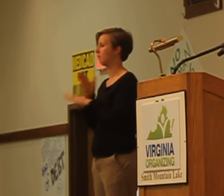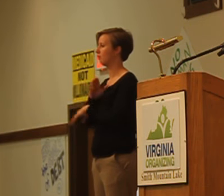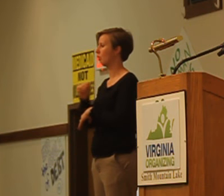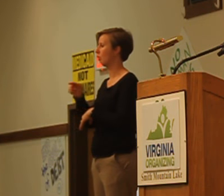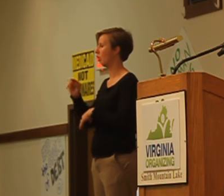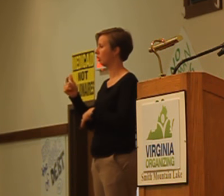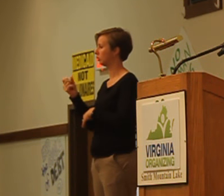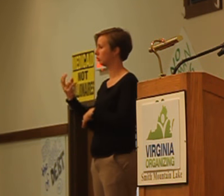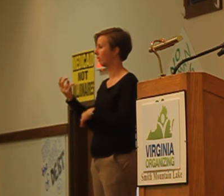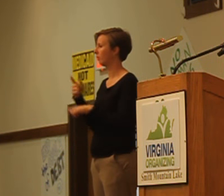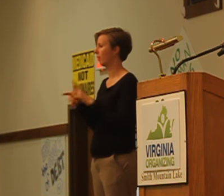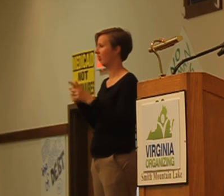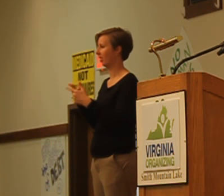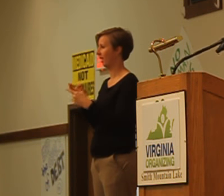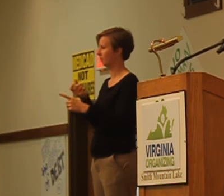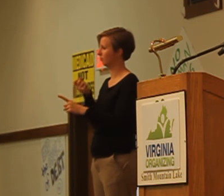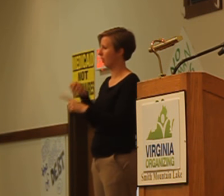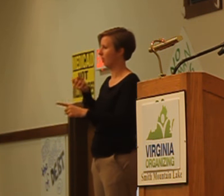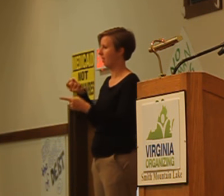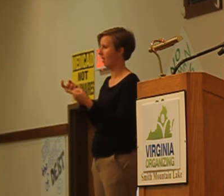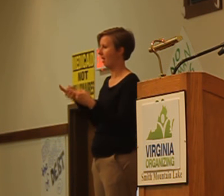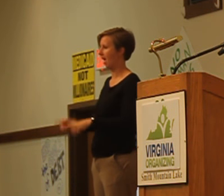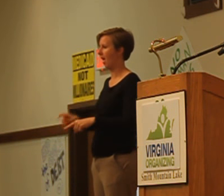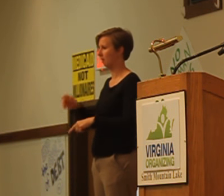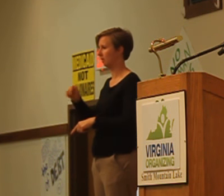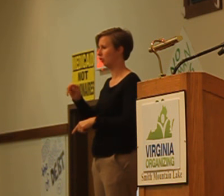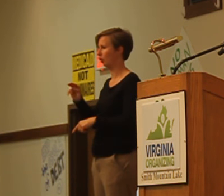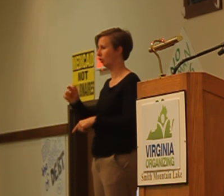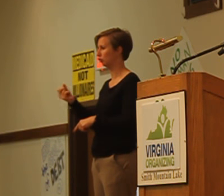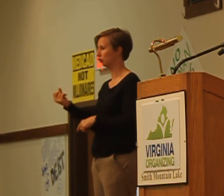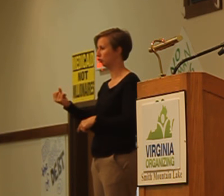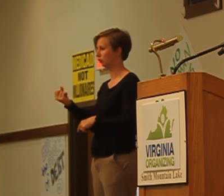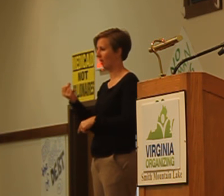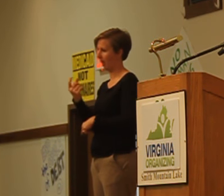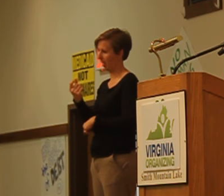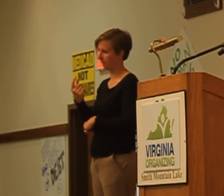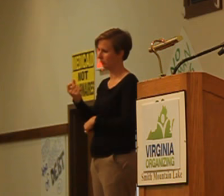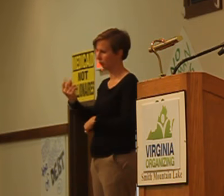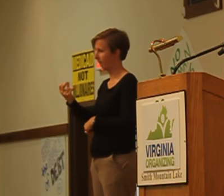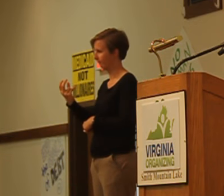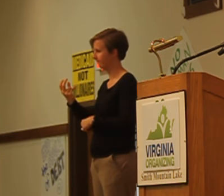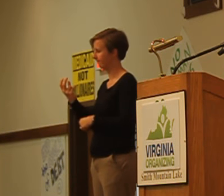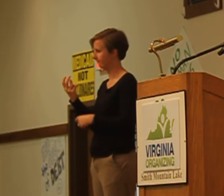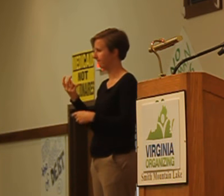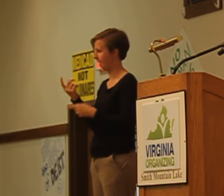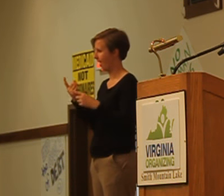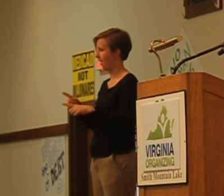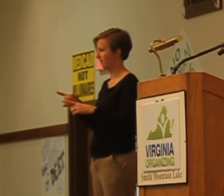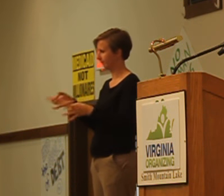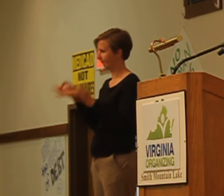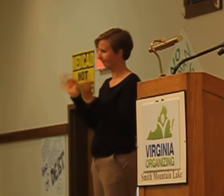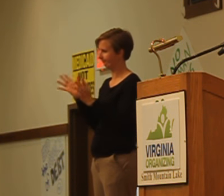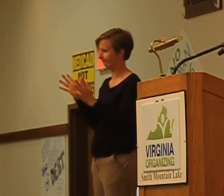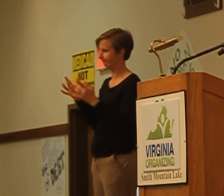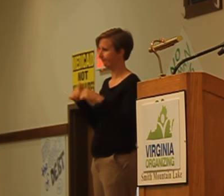but after the violence on August 12th and August 11th, it got a lot more attention